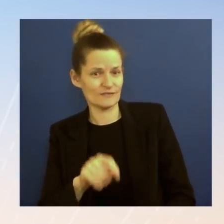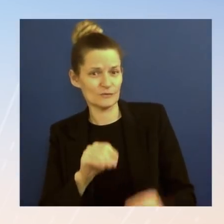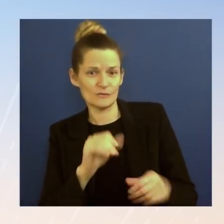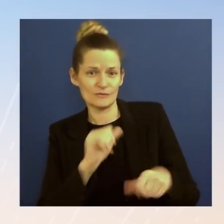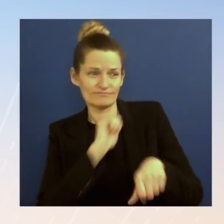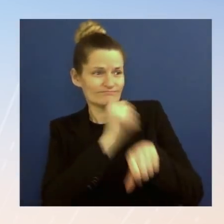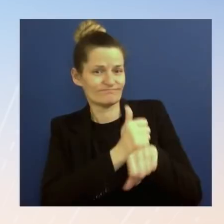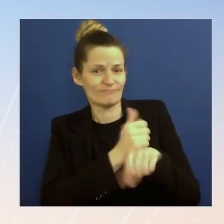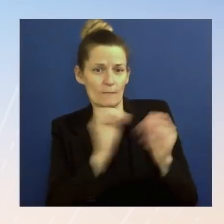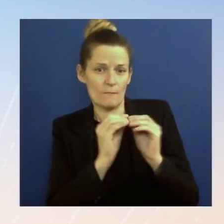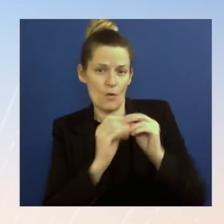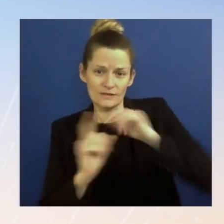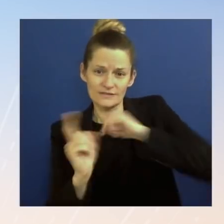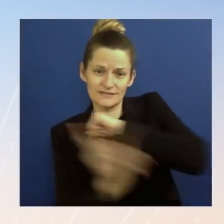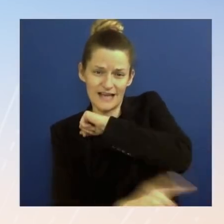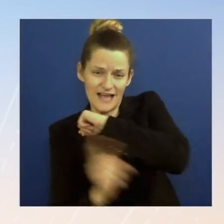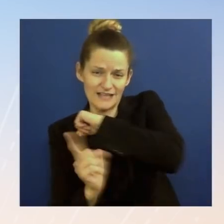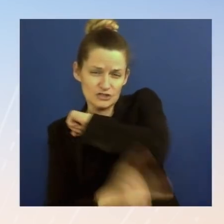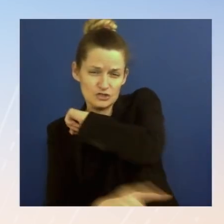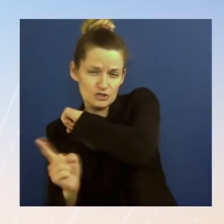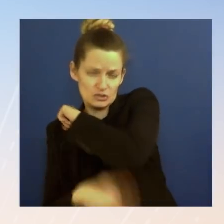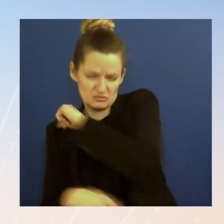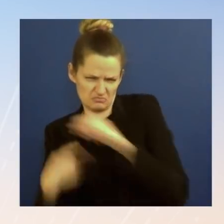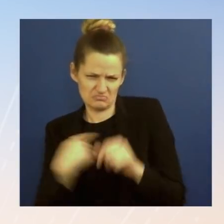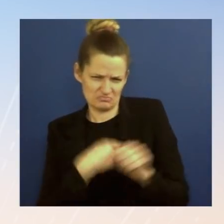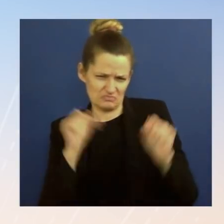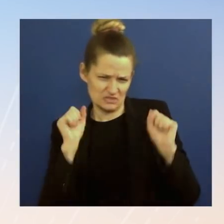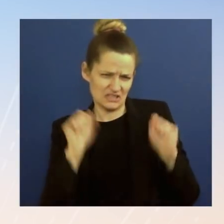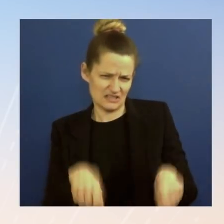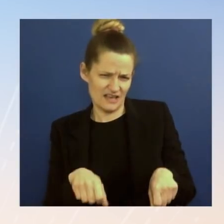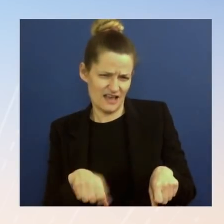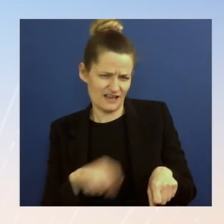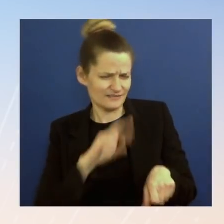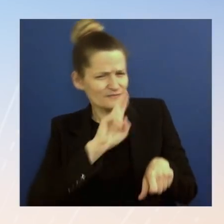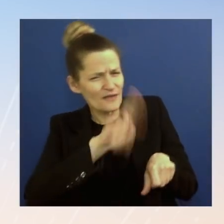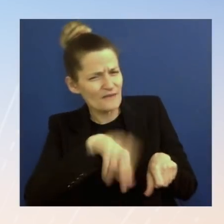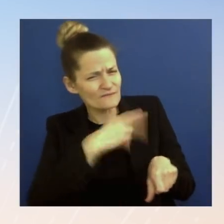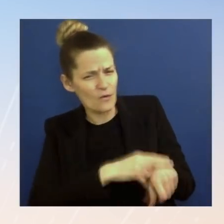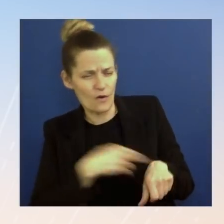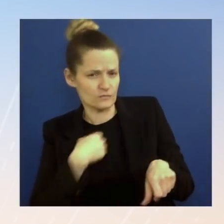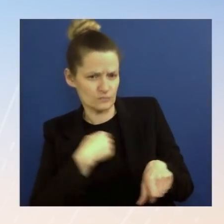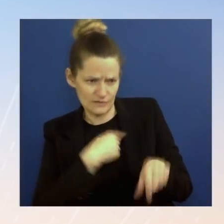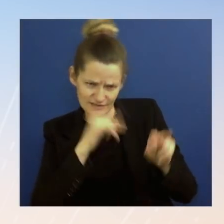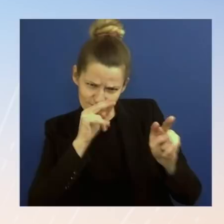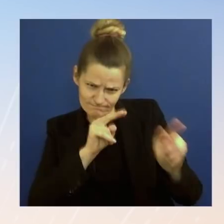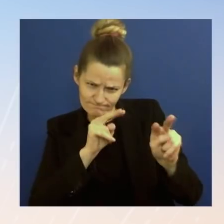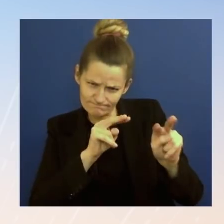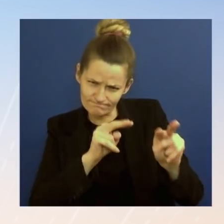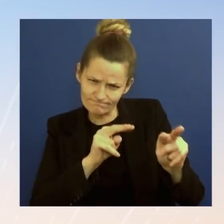This is obviously an area we're watching closely. While this meeting has been planned for some time as a follow-up from the November call that pres- --